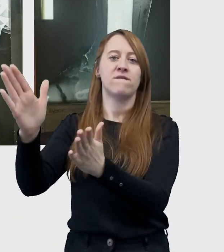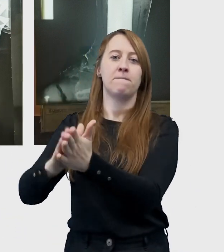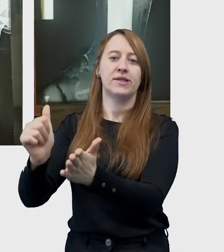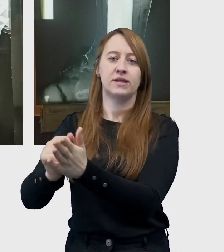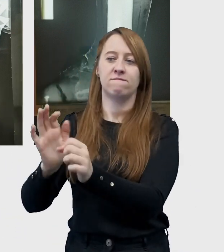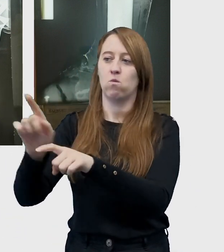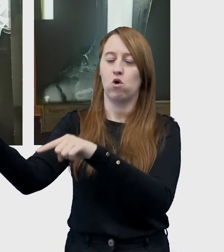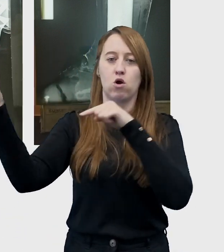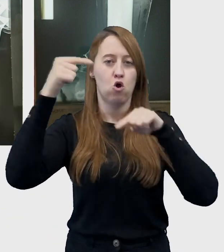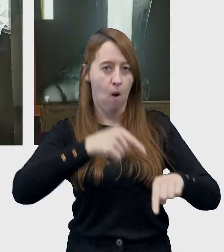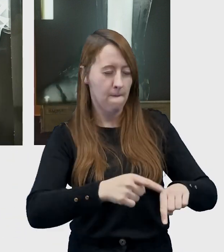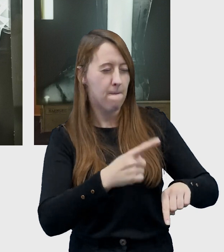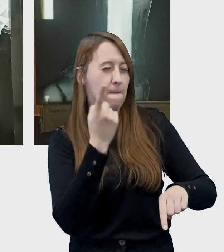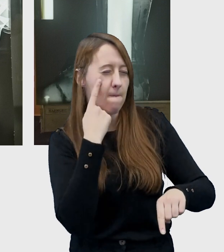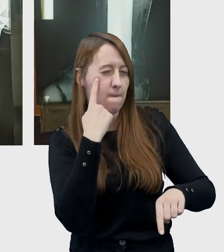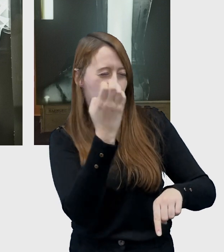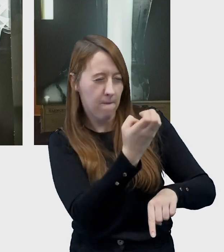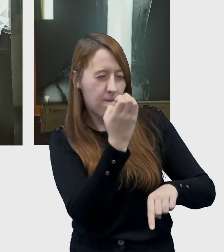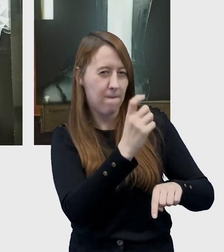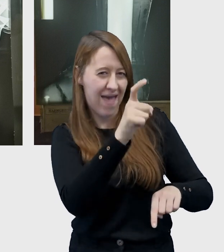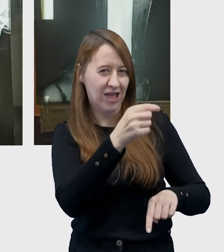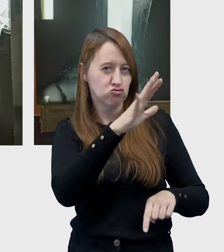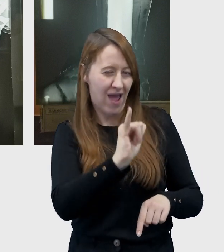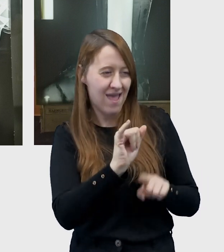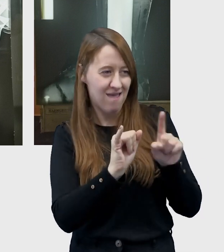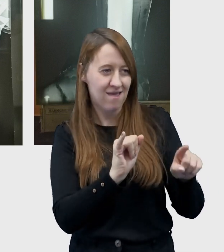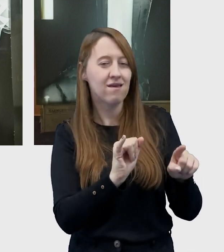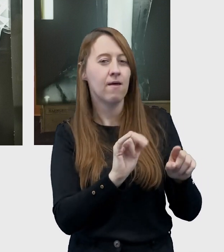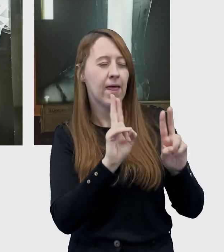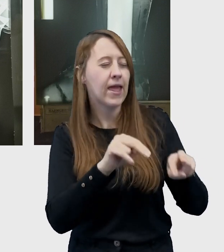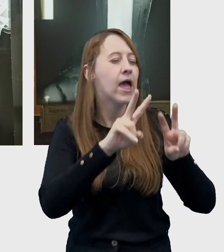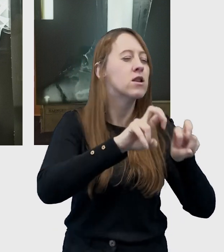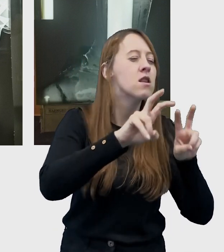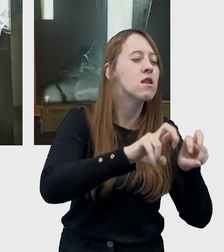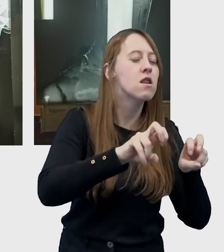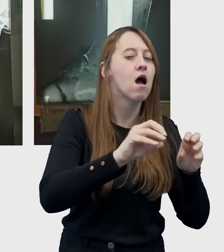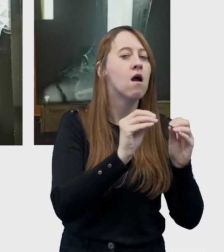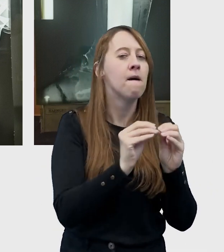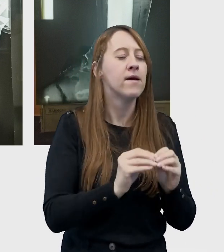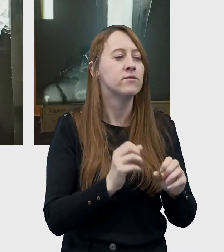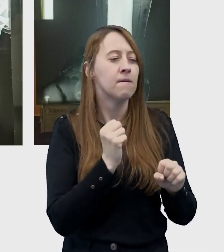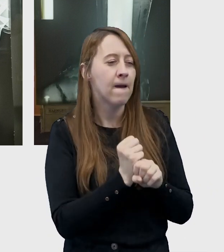the X-rays and do the measurements they needed in order to give us a commentary on what, structurally, this cast was like.